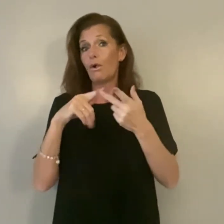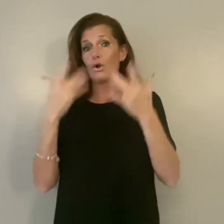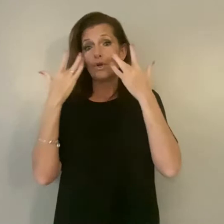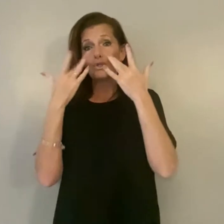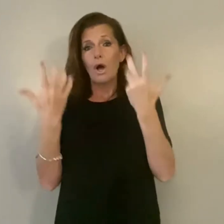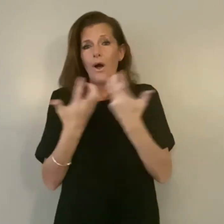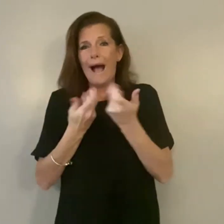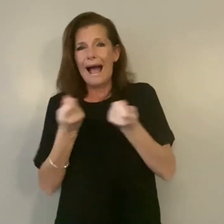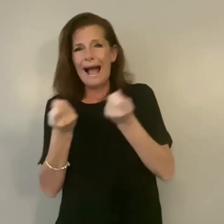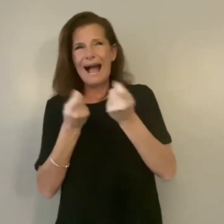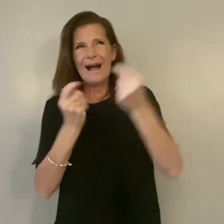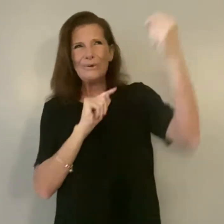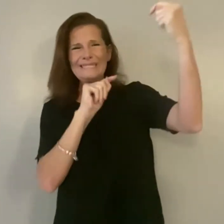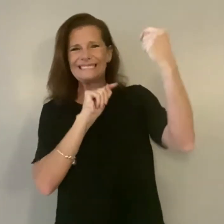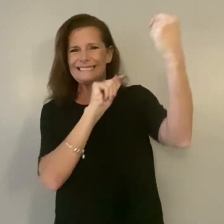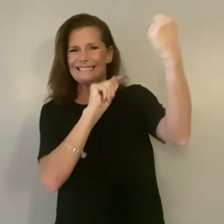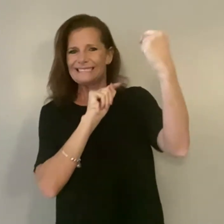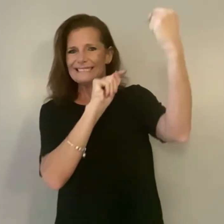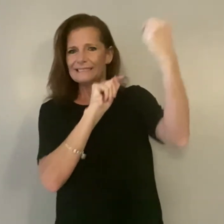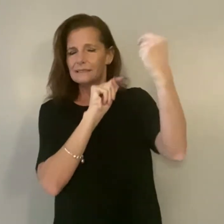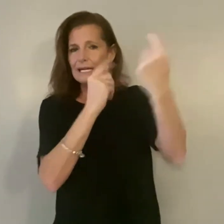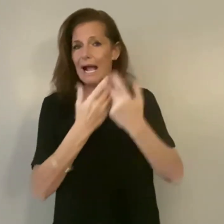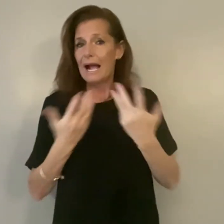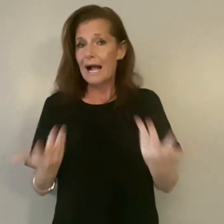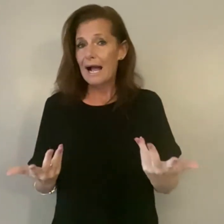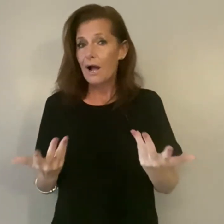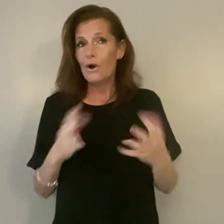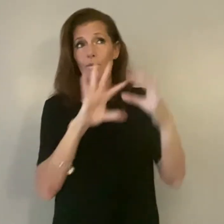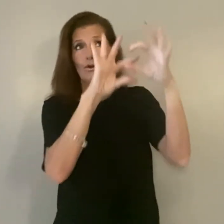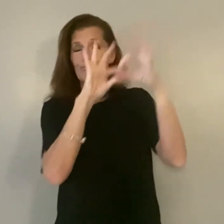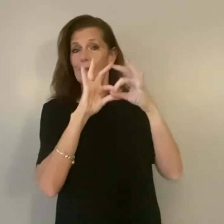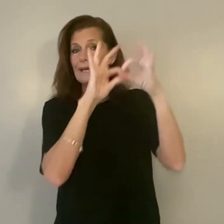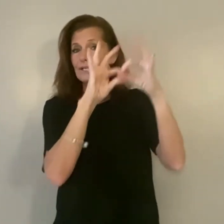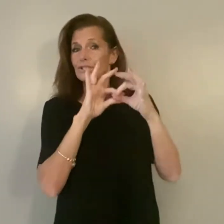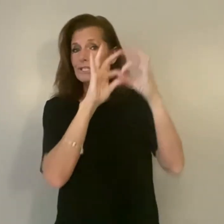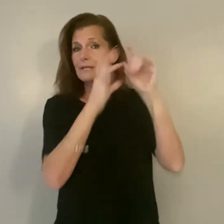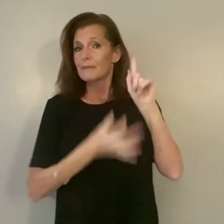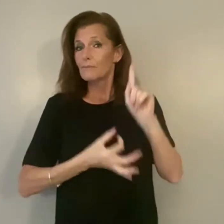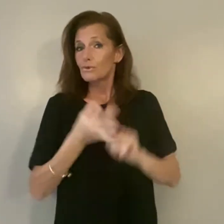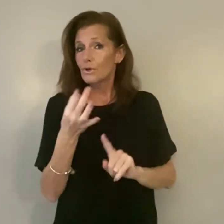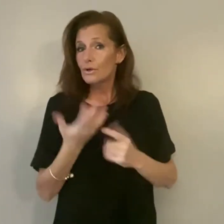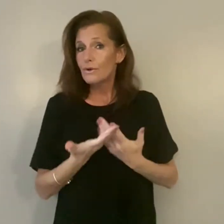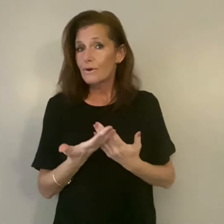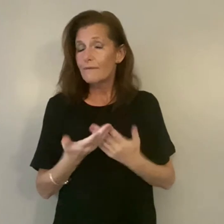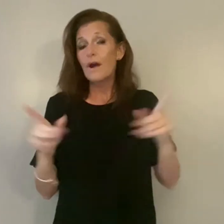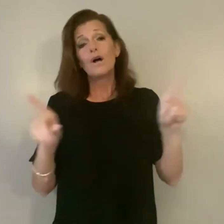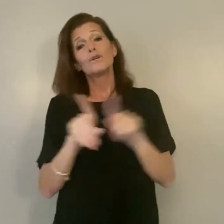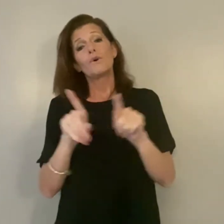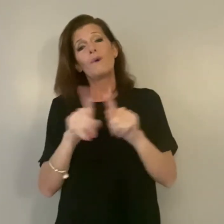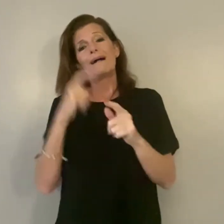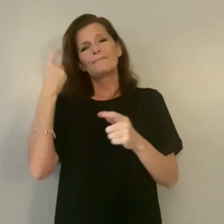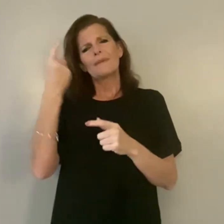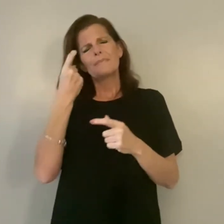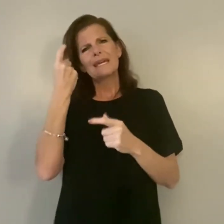the managing some of those tensions around board operations and relationships. And then perhaps looking at some of the ways